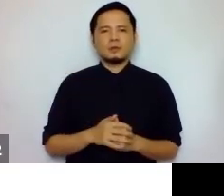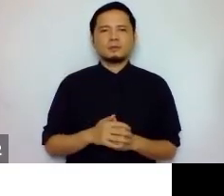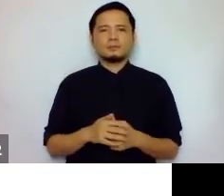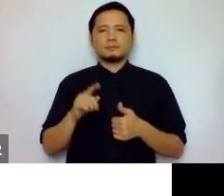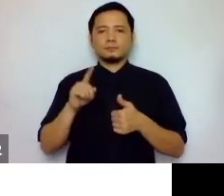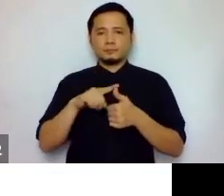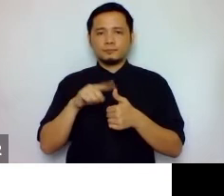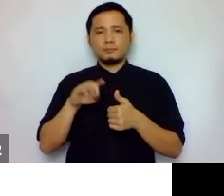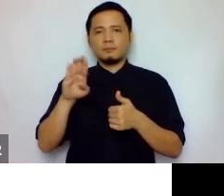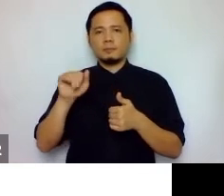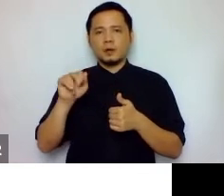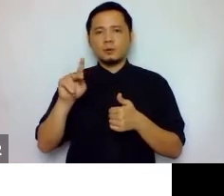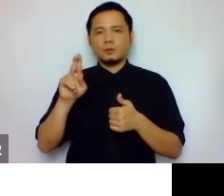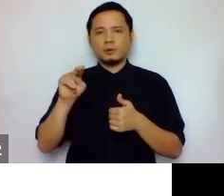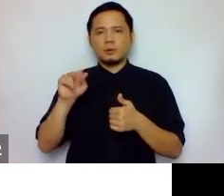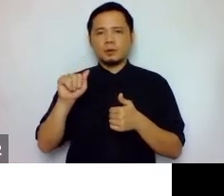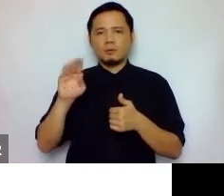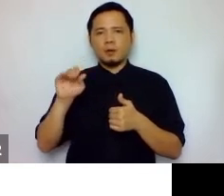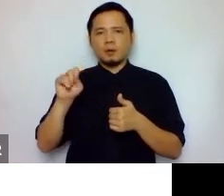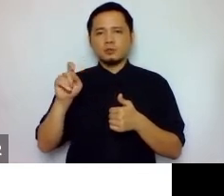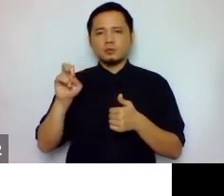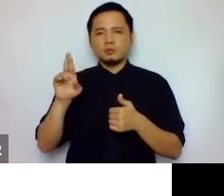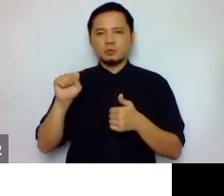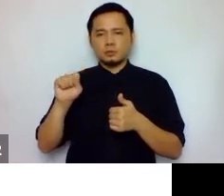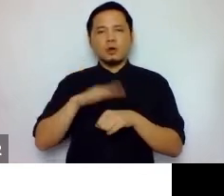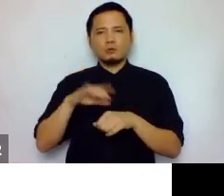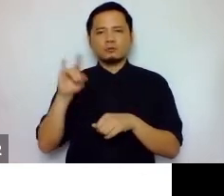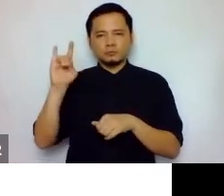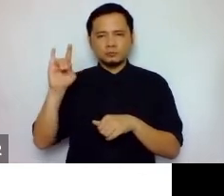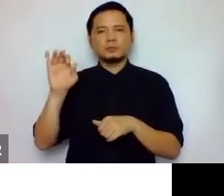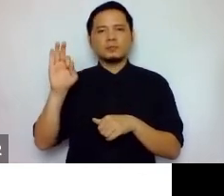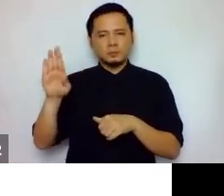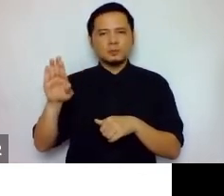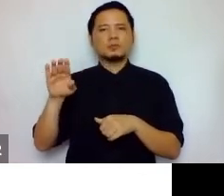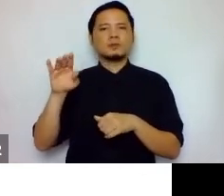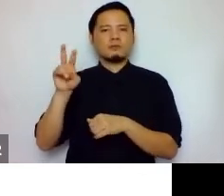This is also on our social page on Facebook as well as in the Viber community.